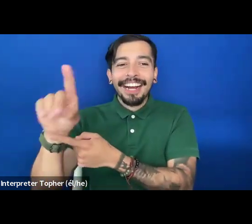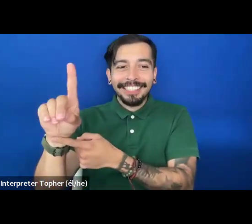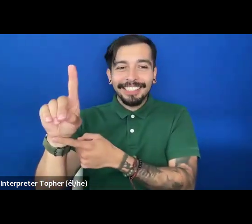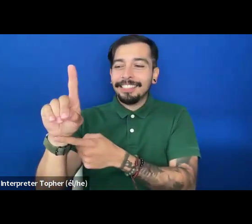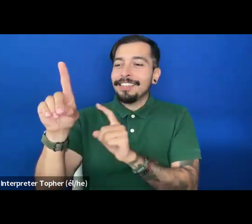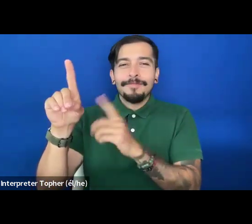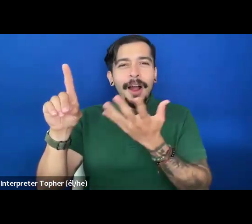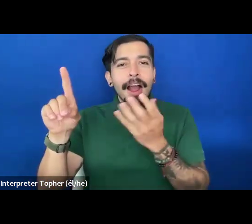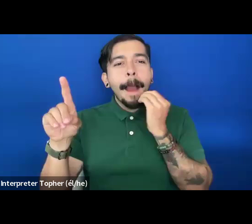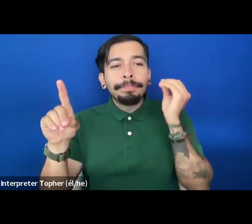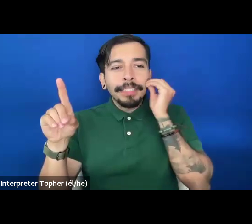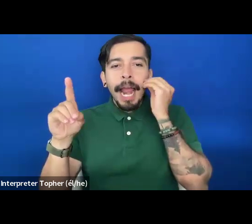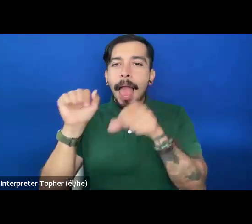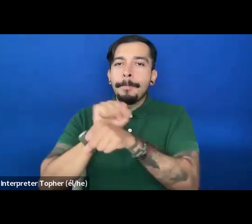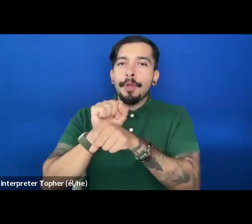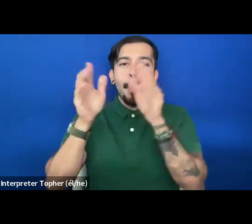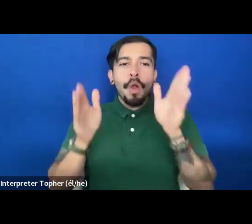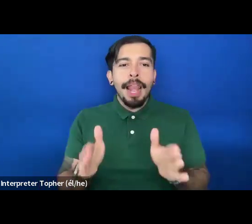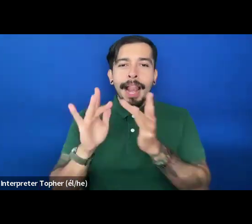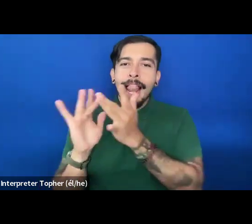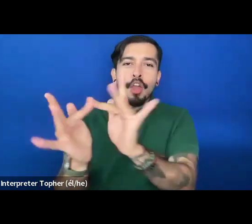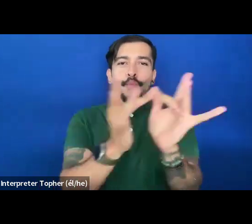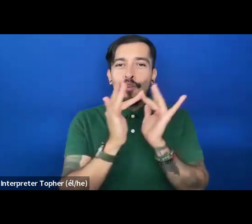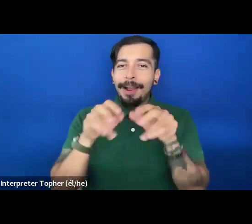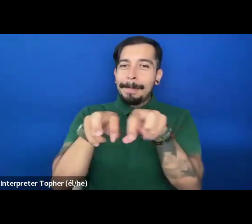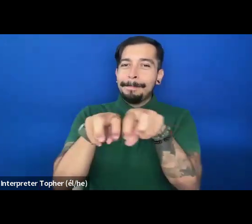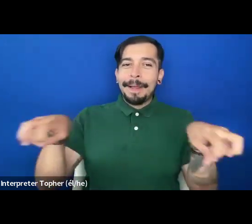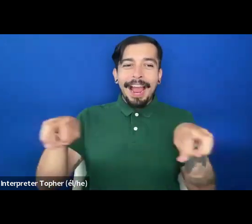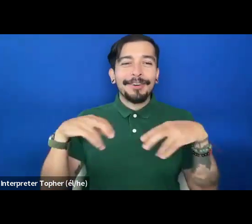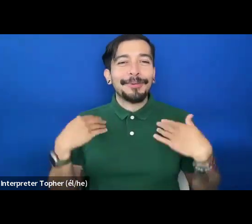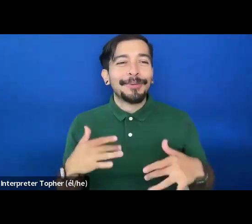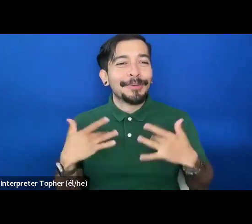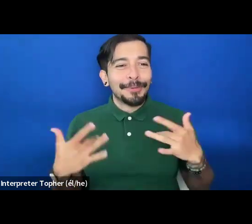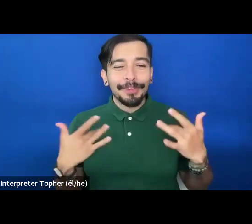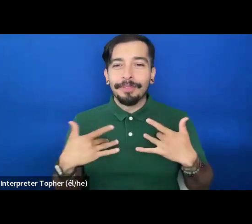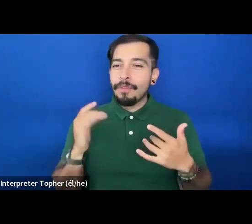um, in our 'Care Work' series on Domestic Labor and Liberation.